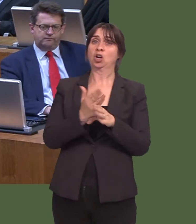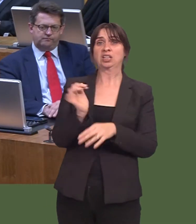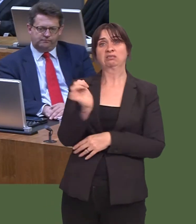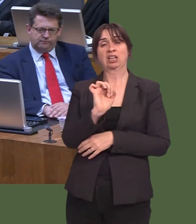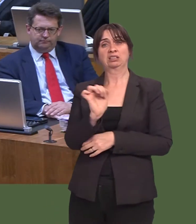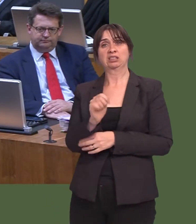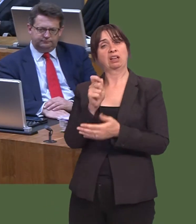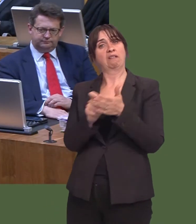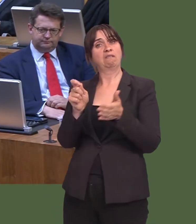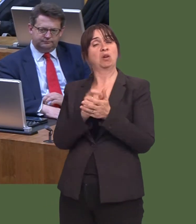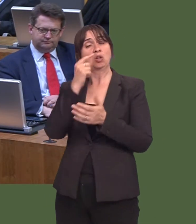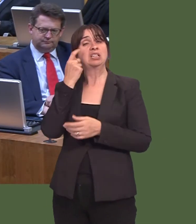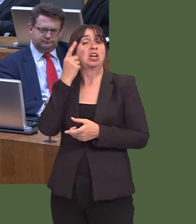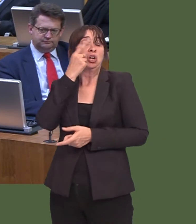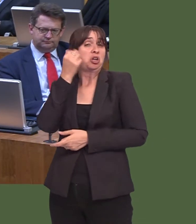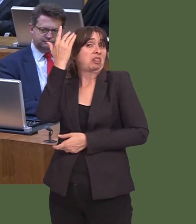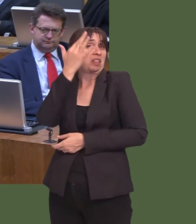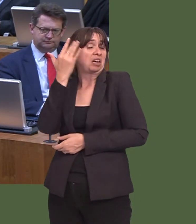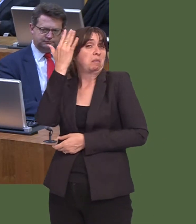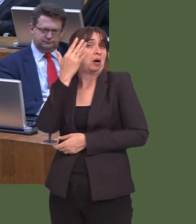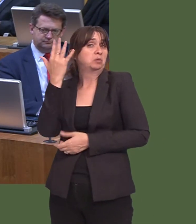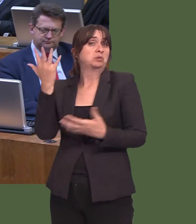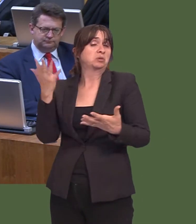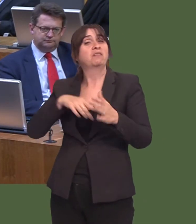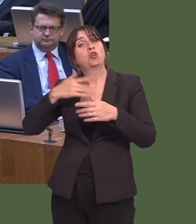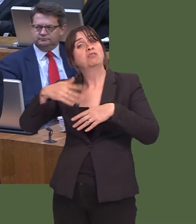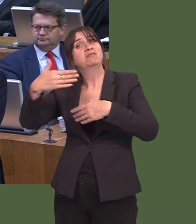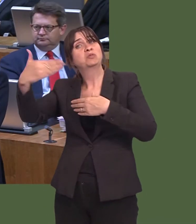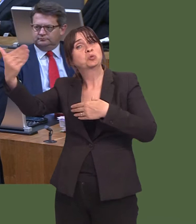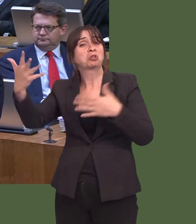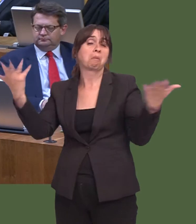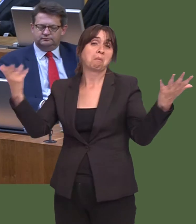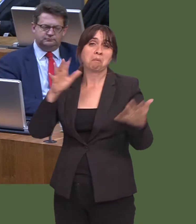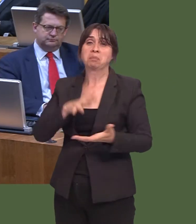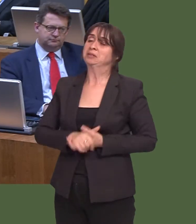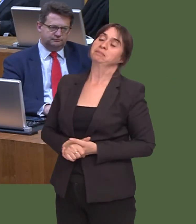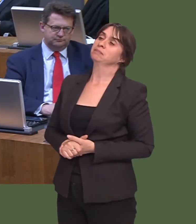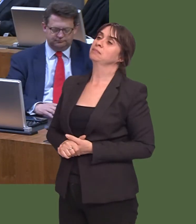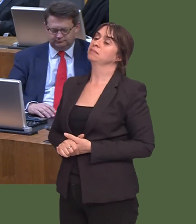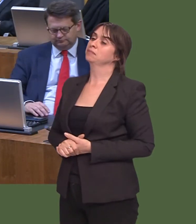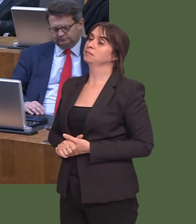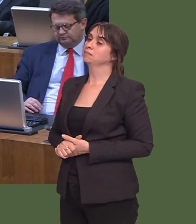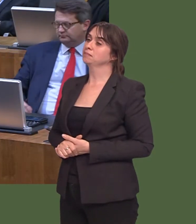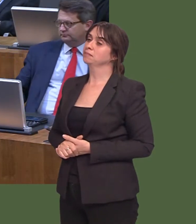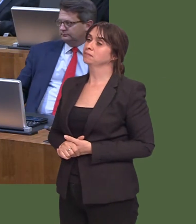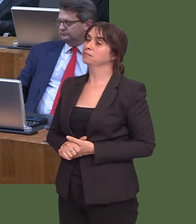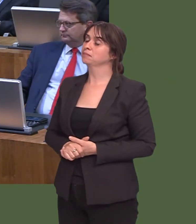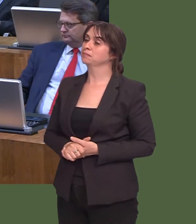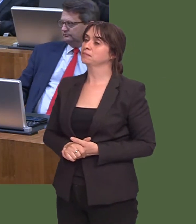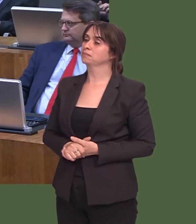Thatís something to consider as an institution in the years to come.